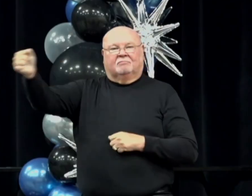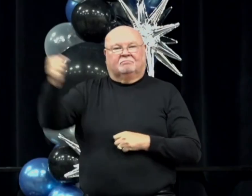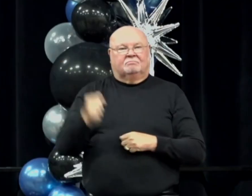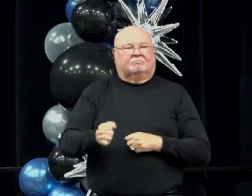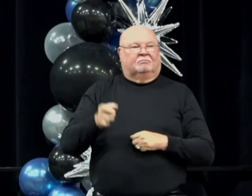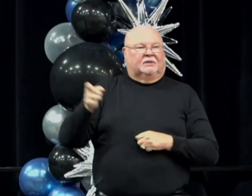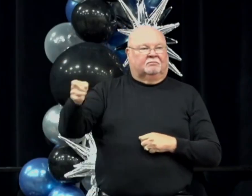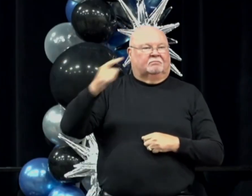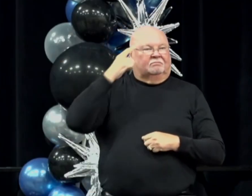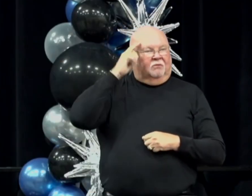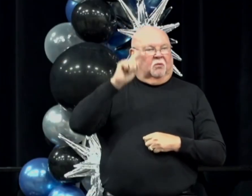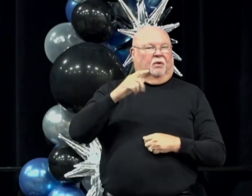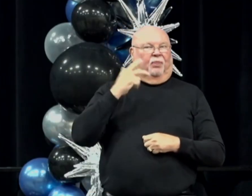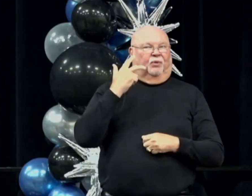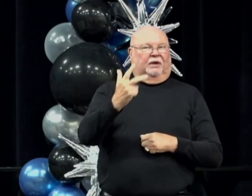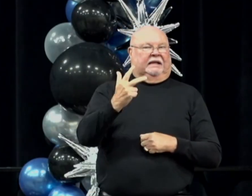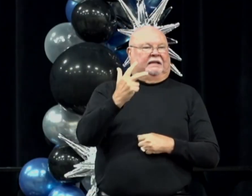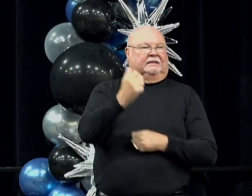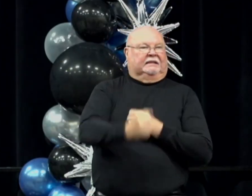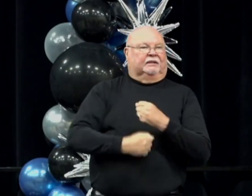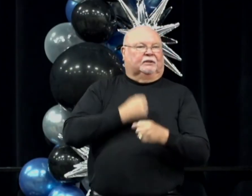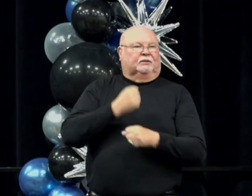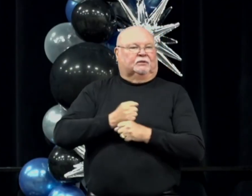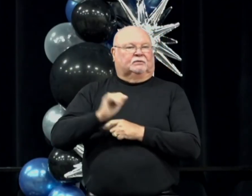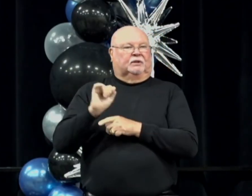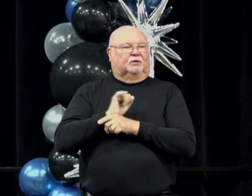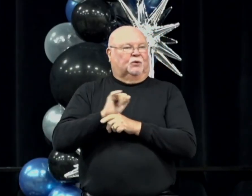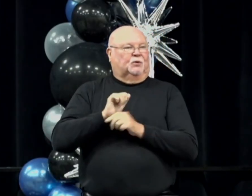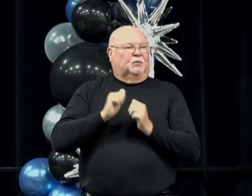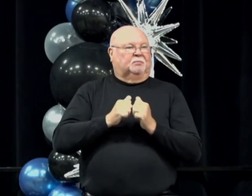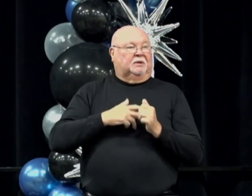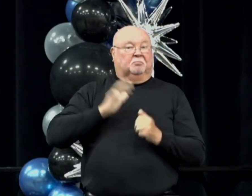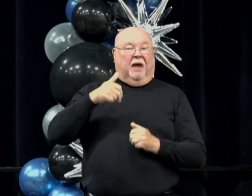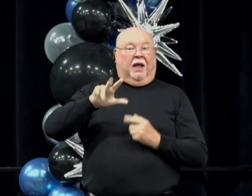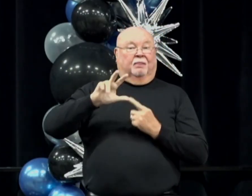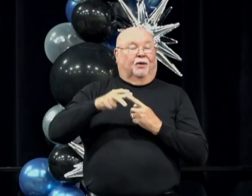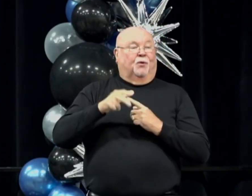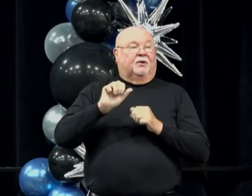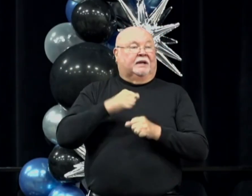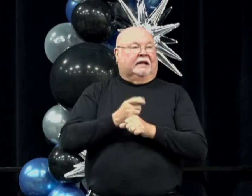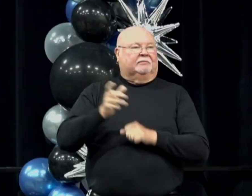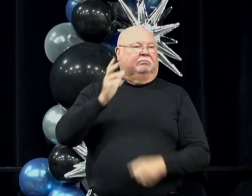I recruited him to work with us for three years. By the third year,